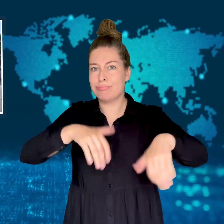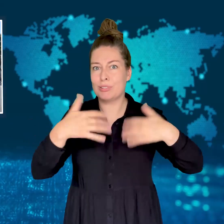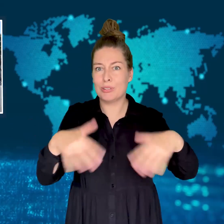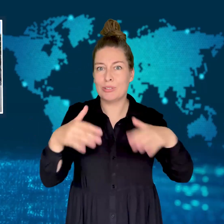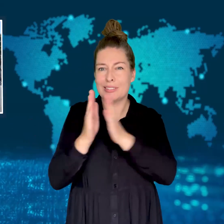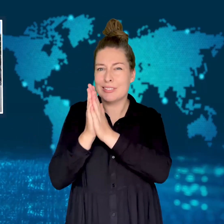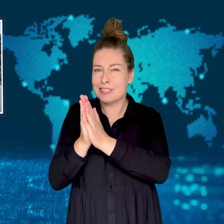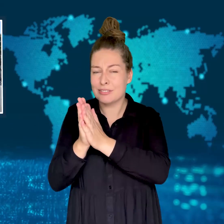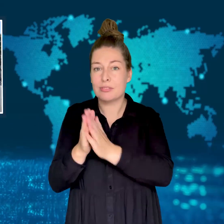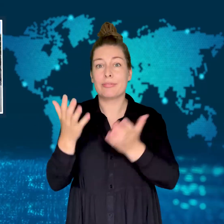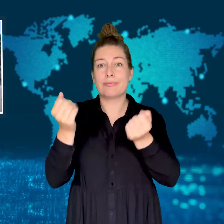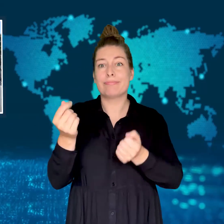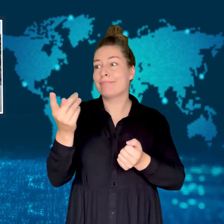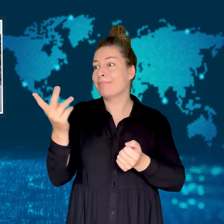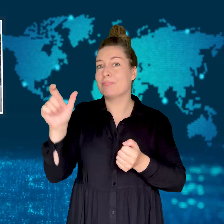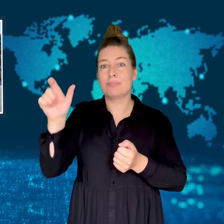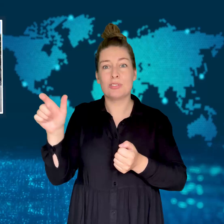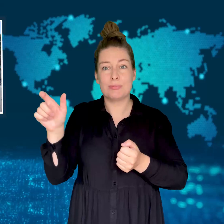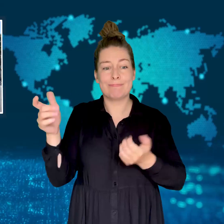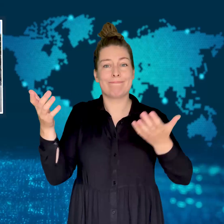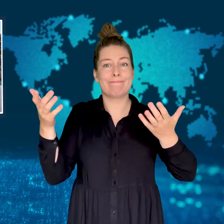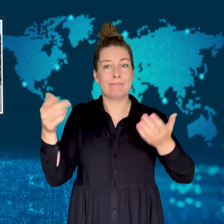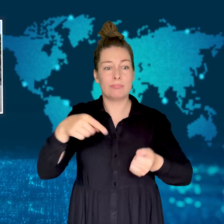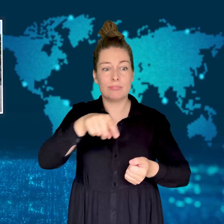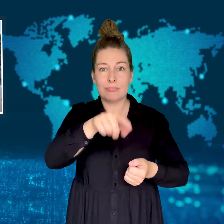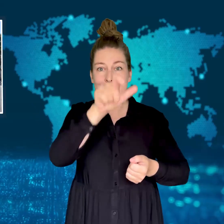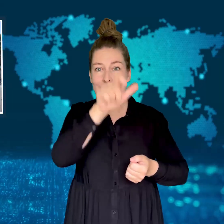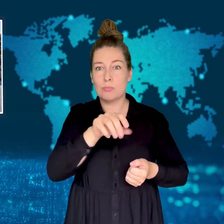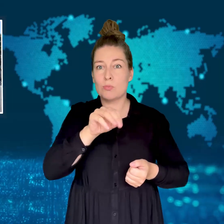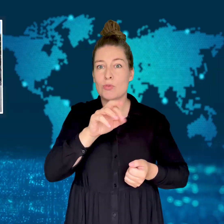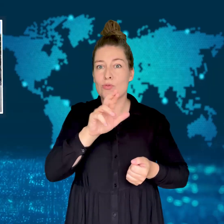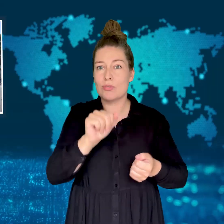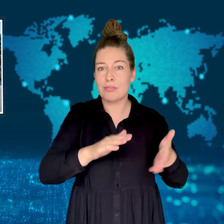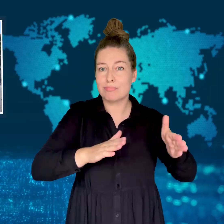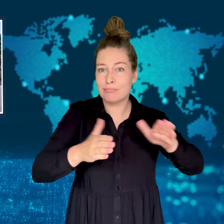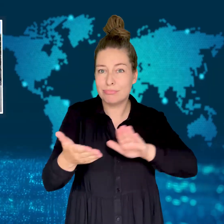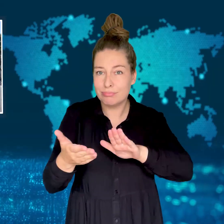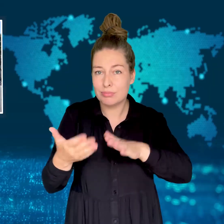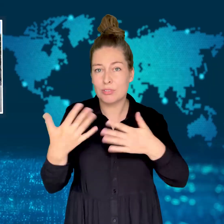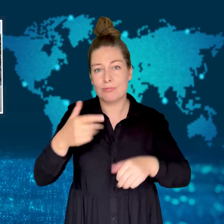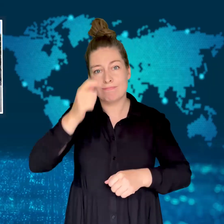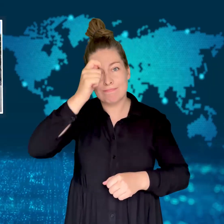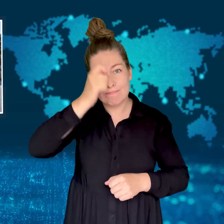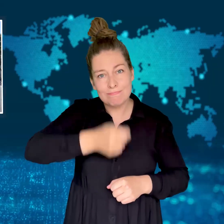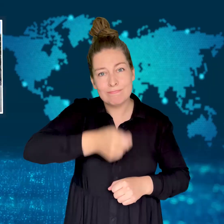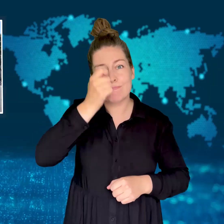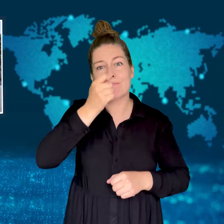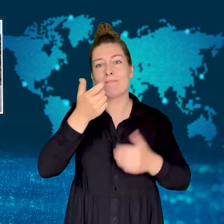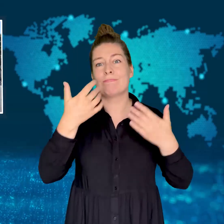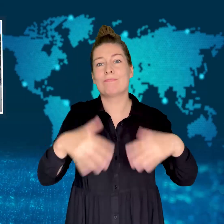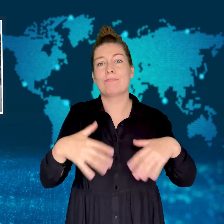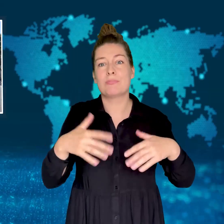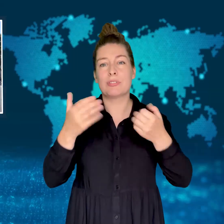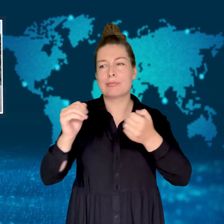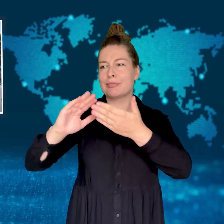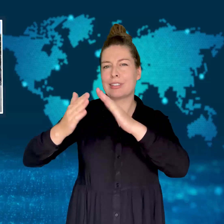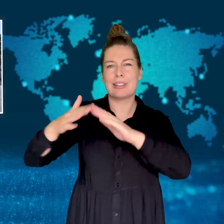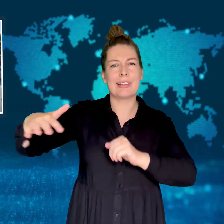Several people have posted tributesin Mora's honor.